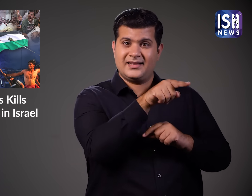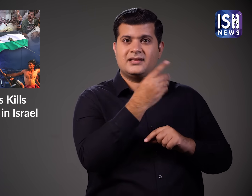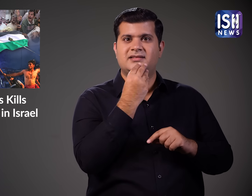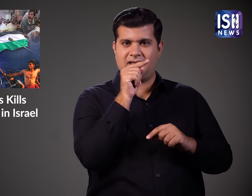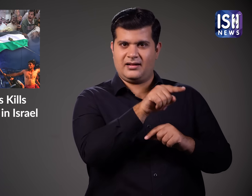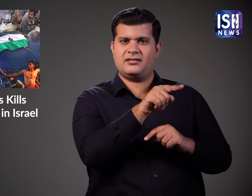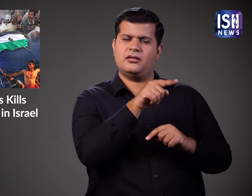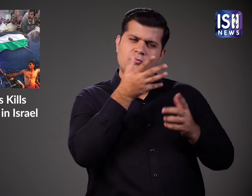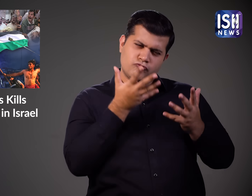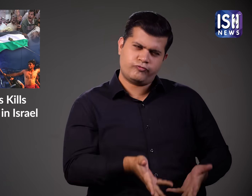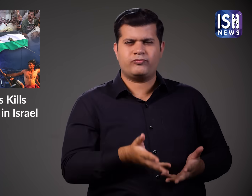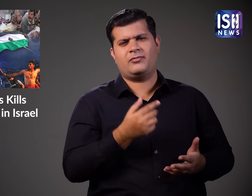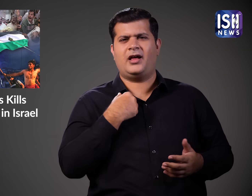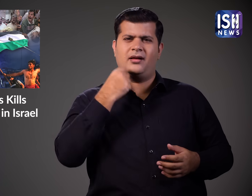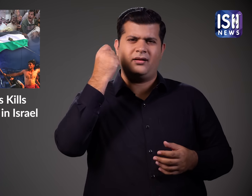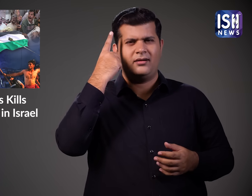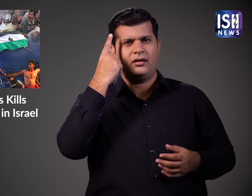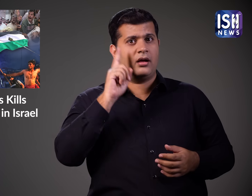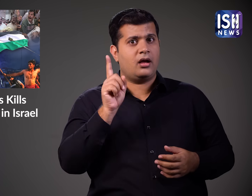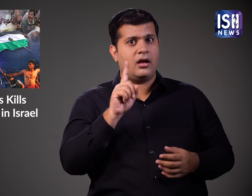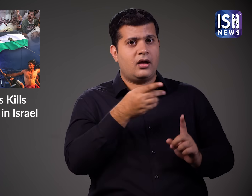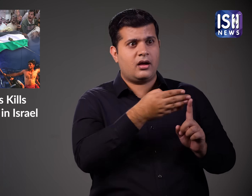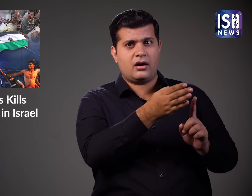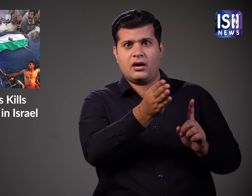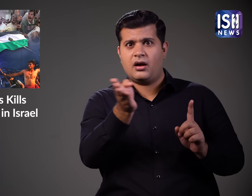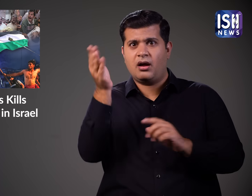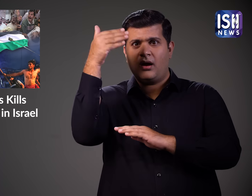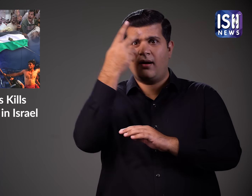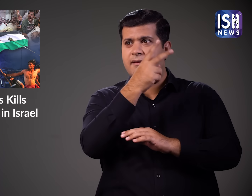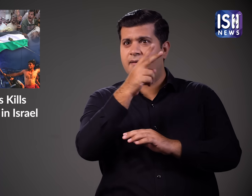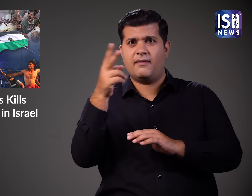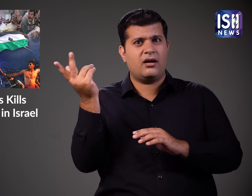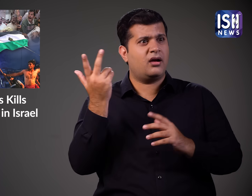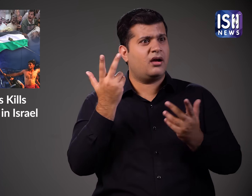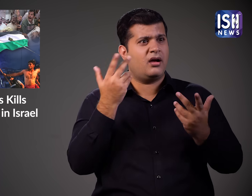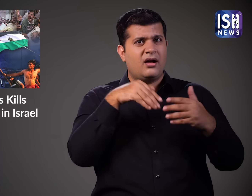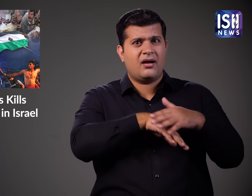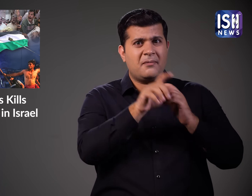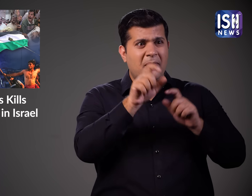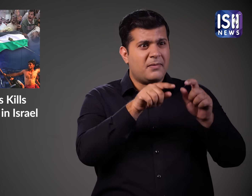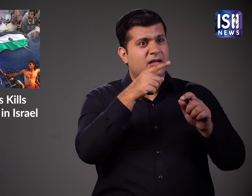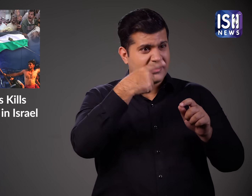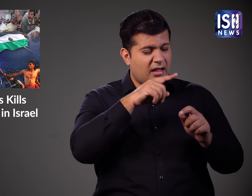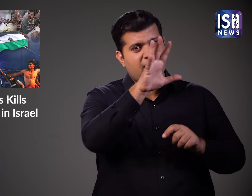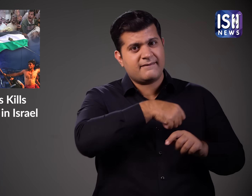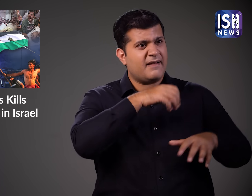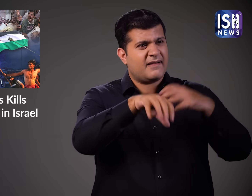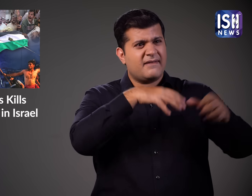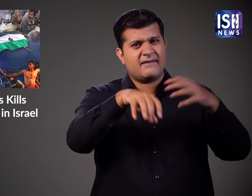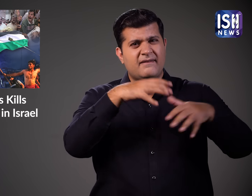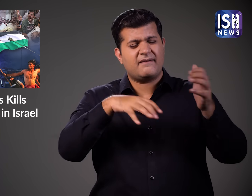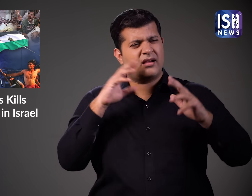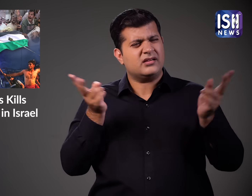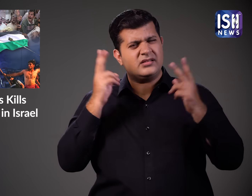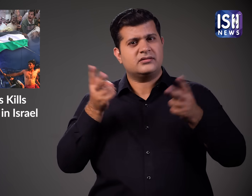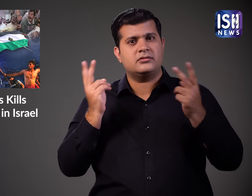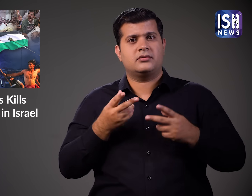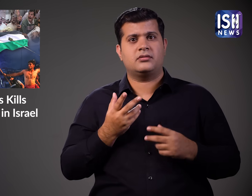However, their attacks were not only targeted at Israelis but also towards other nationals.